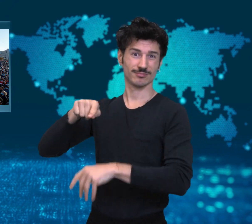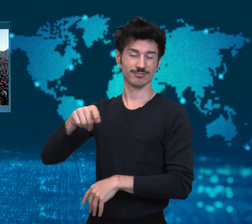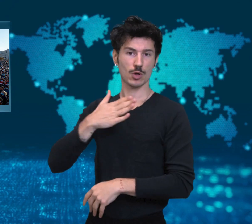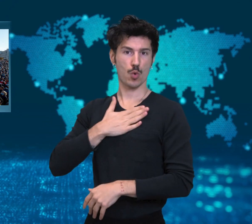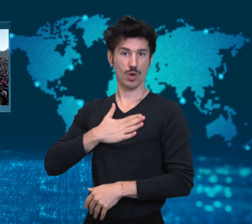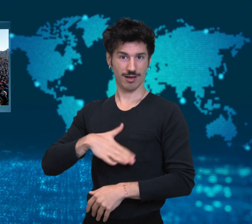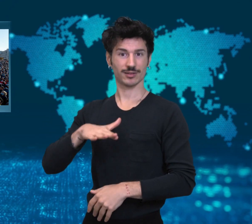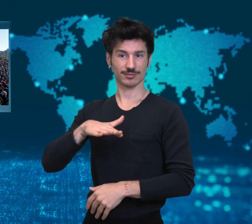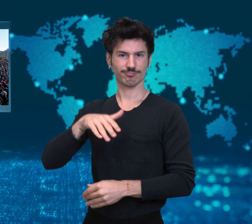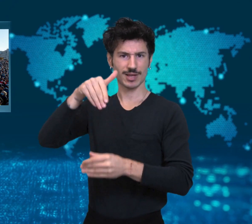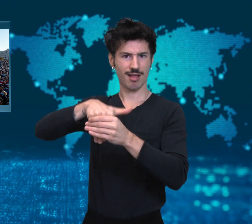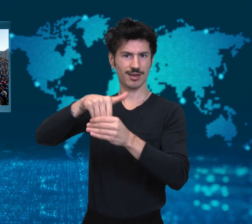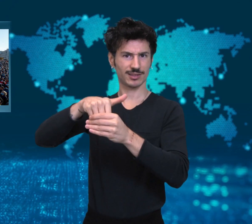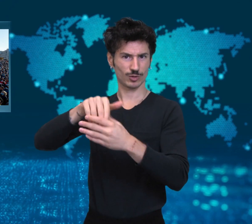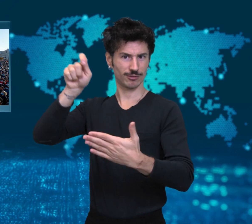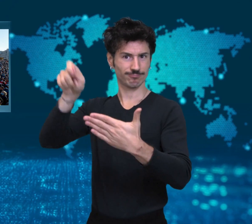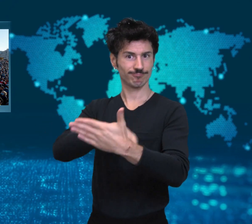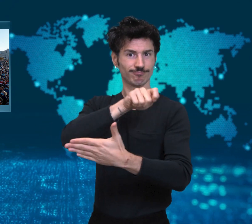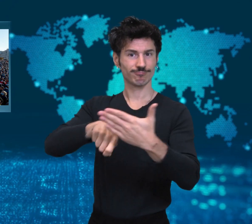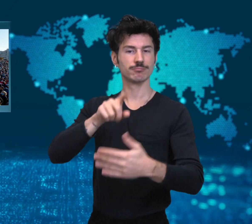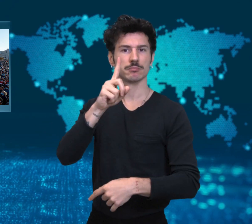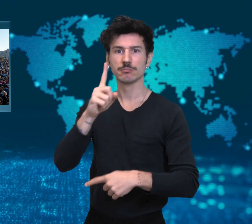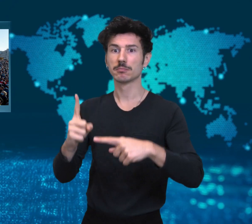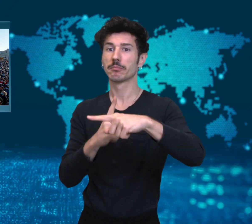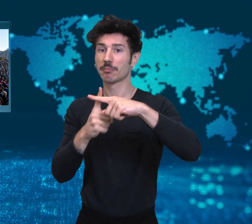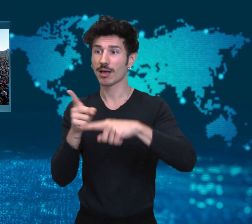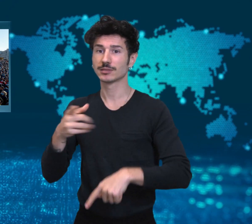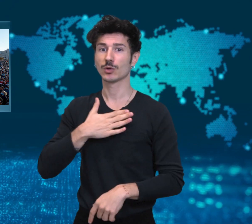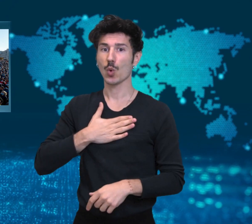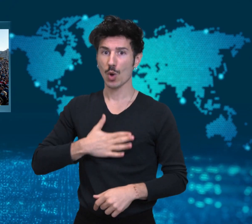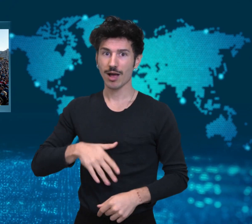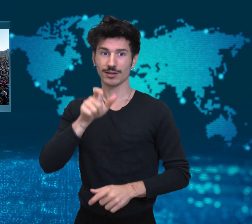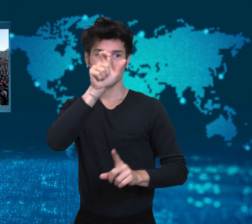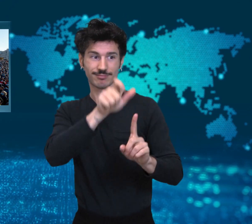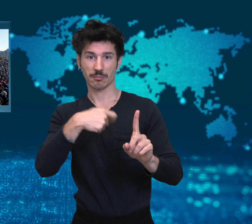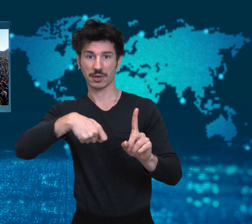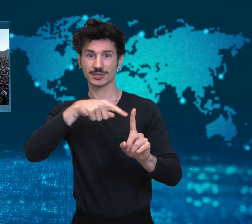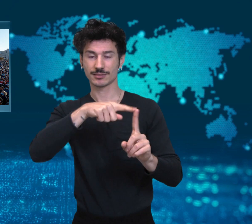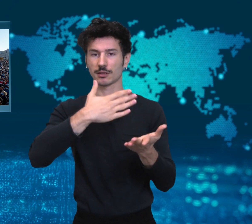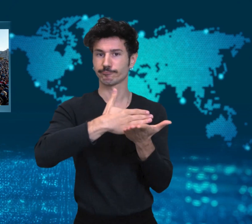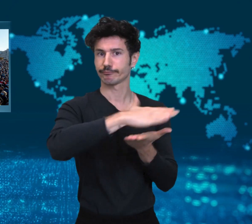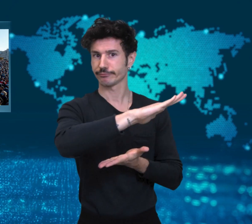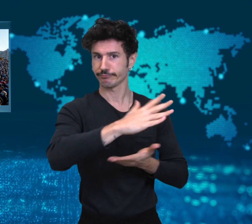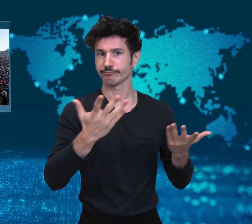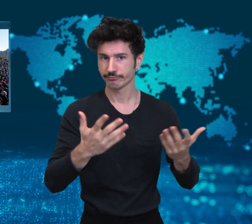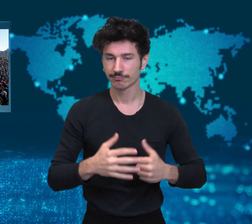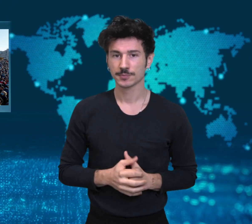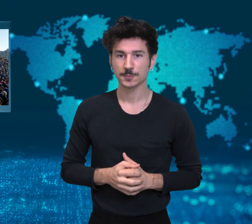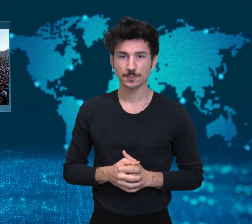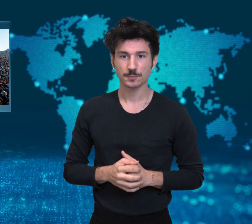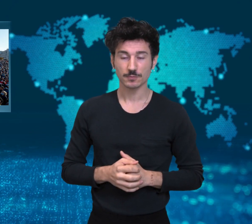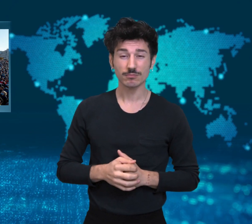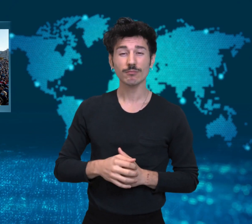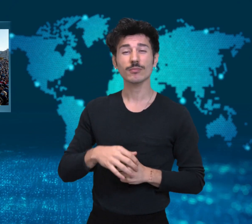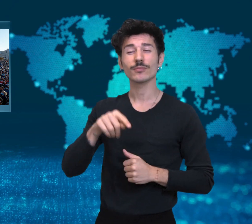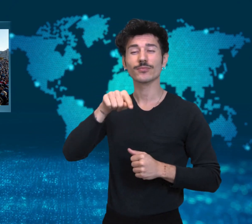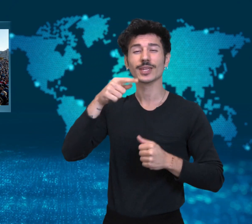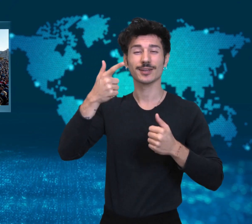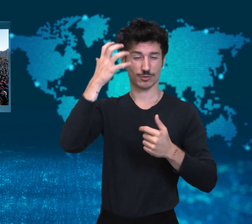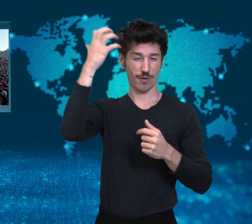Jeenbekov claims that the protesters don’t just want to annul the election,